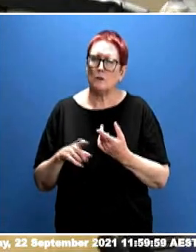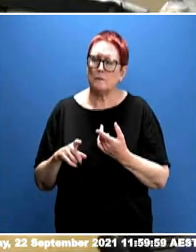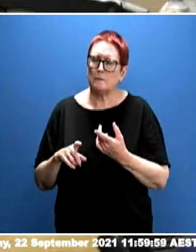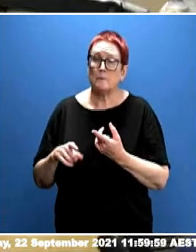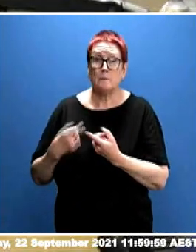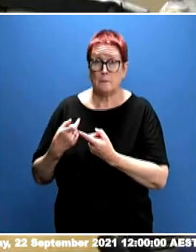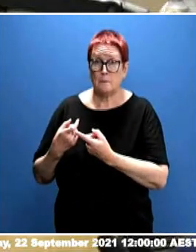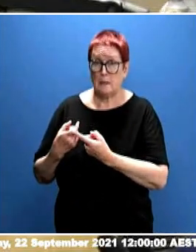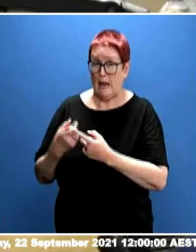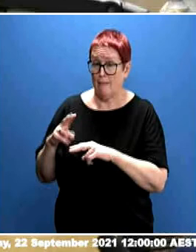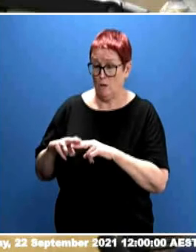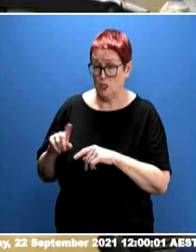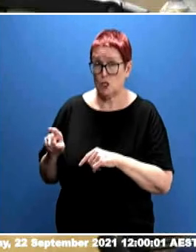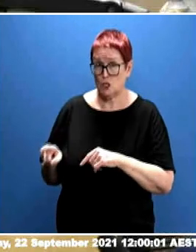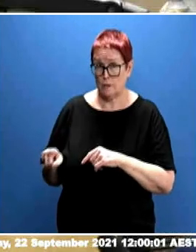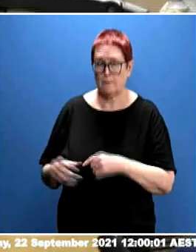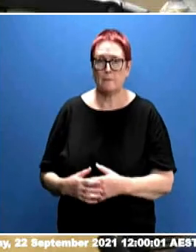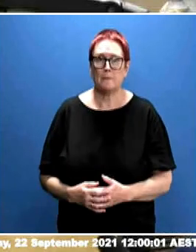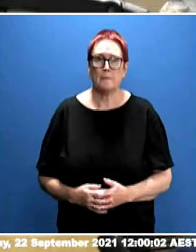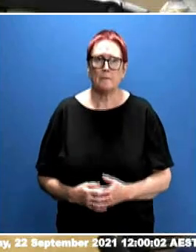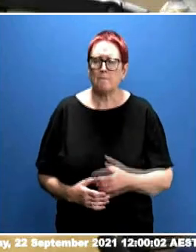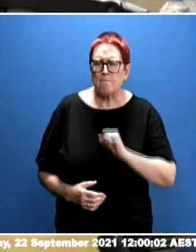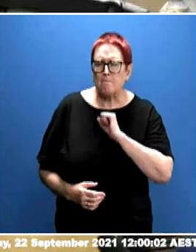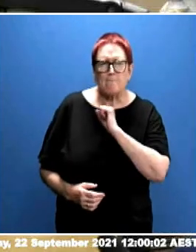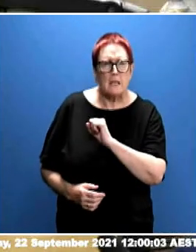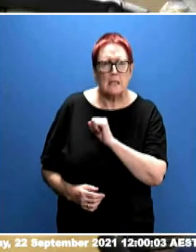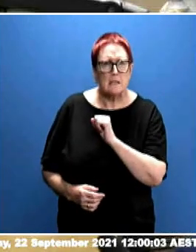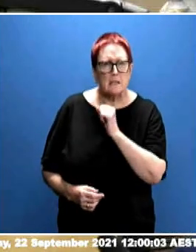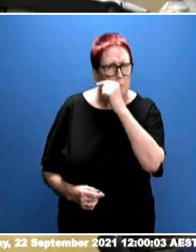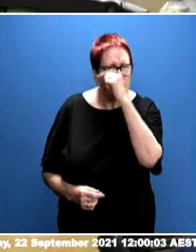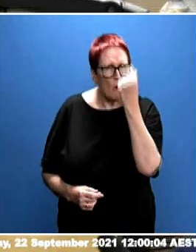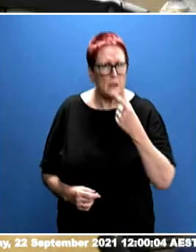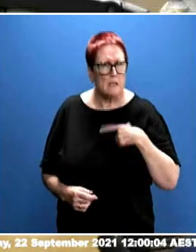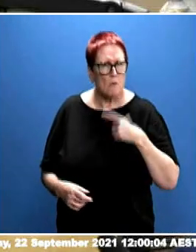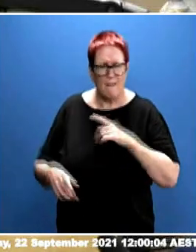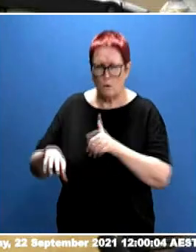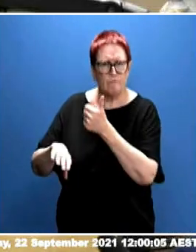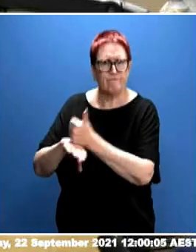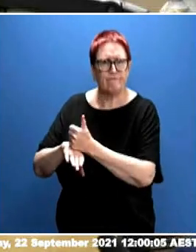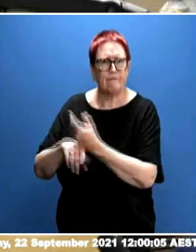as we understand its purpose --- and you've described it in your statement